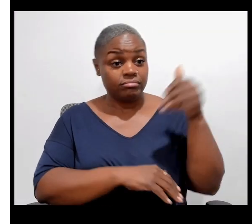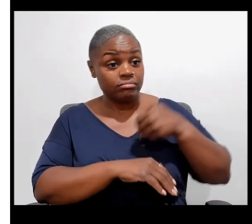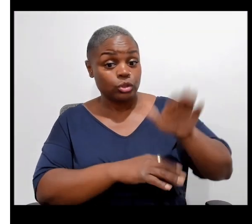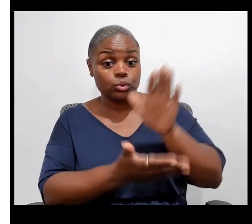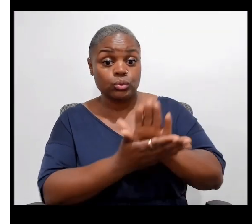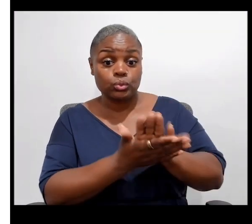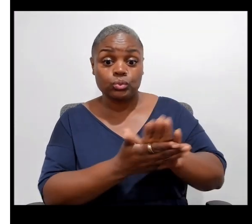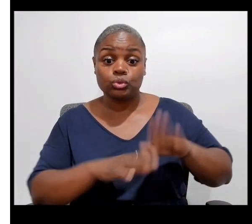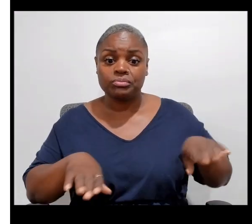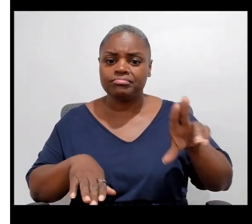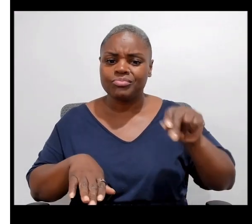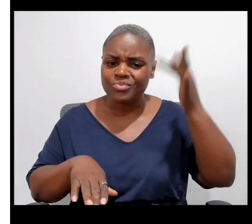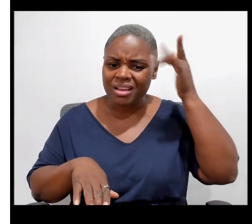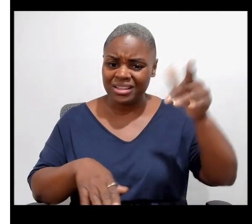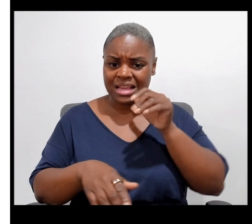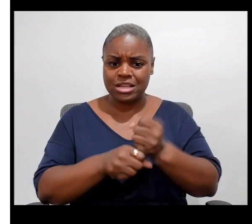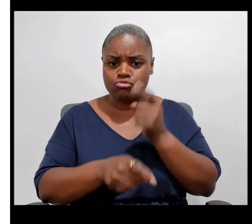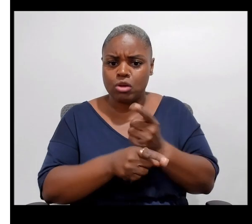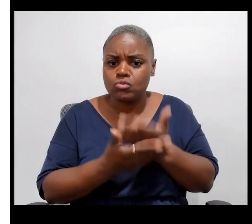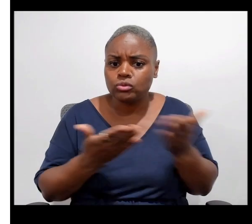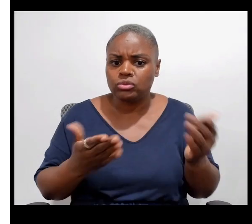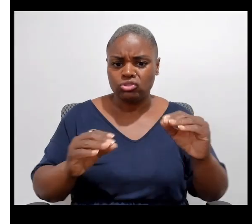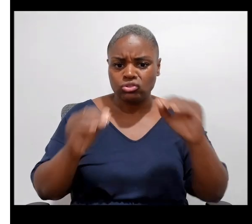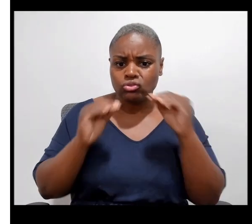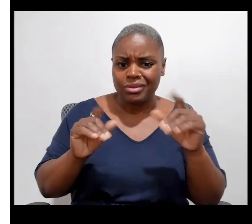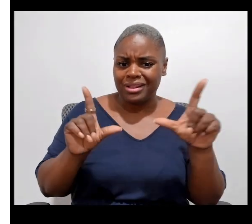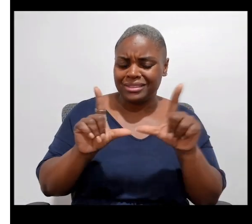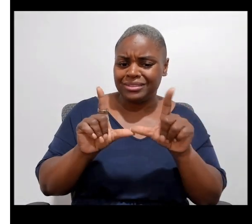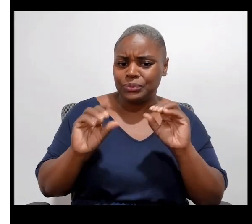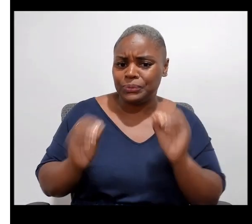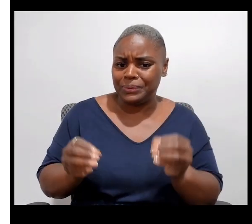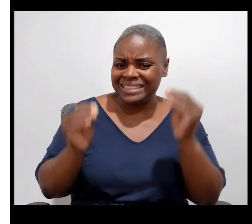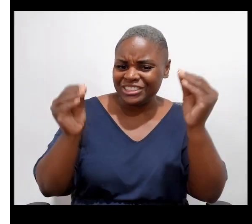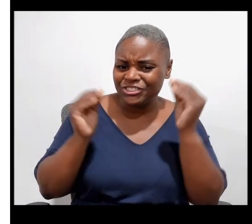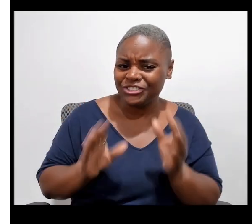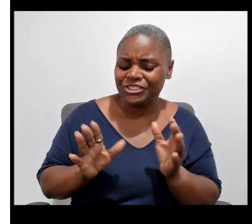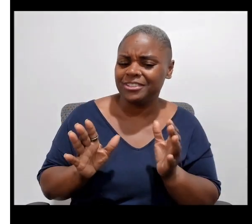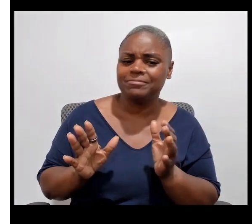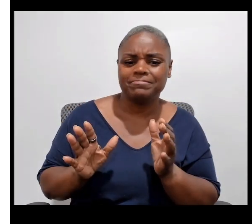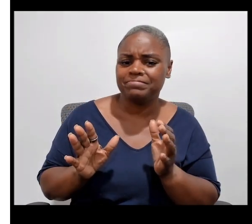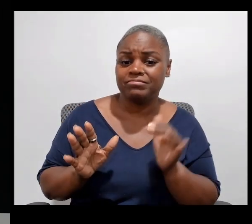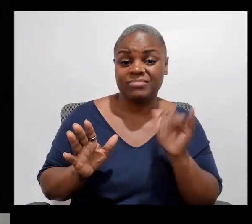and not send their children to school because they weren't getting the right resources and they were being taught by unlicensed teachers.